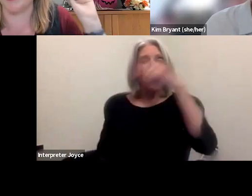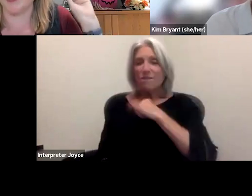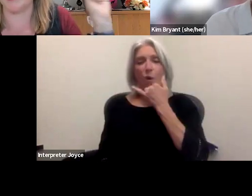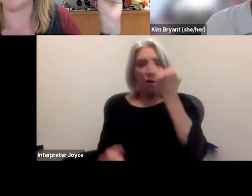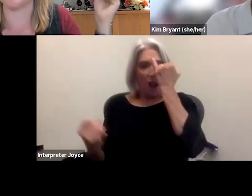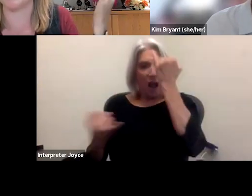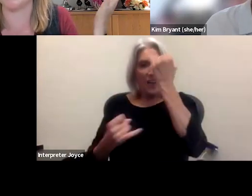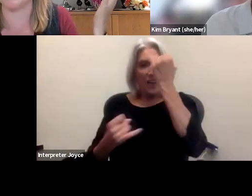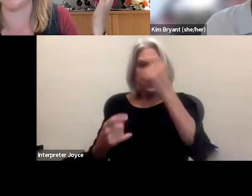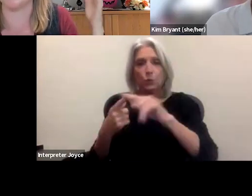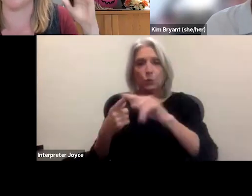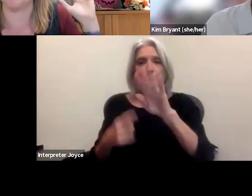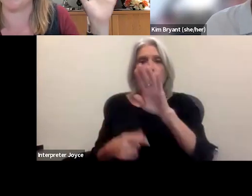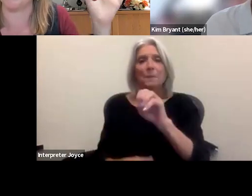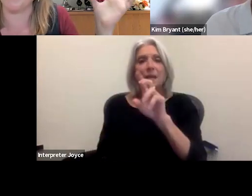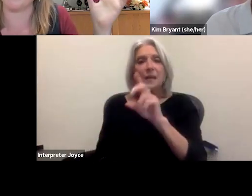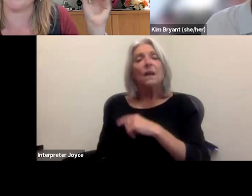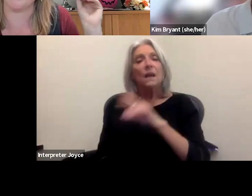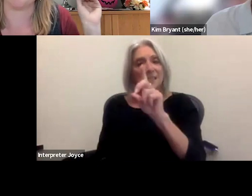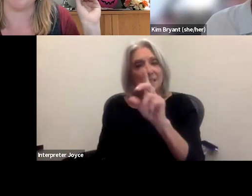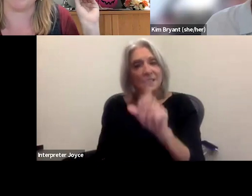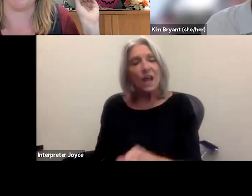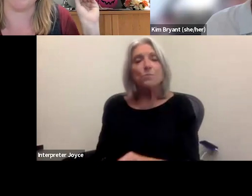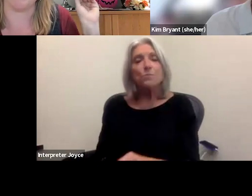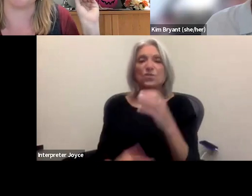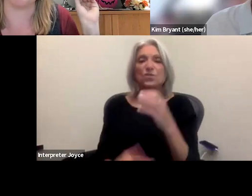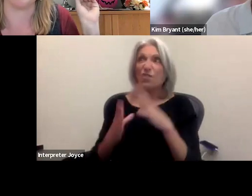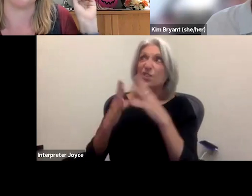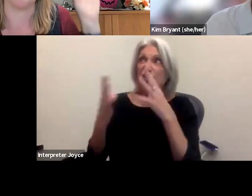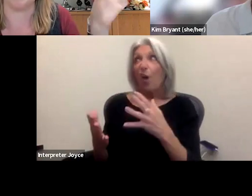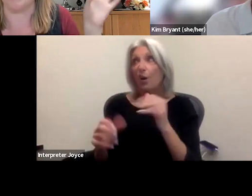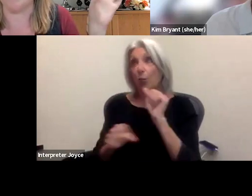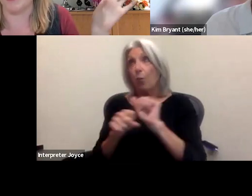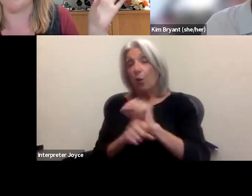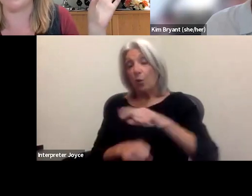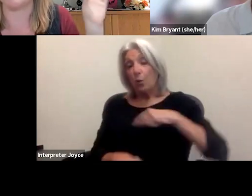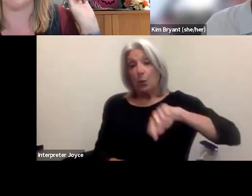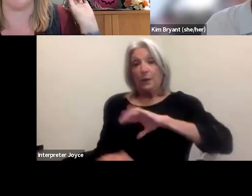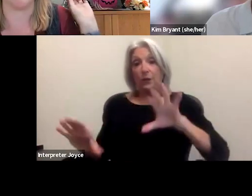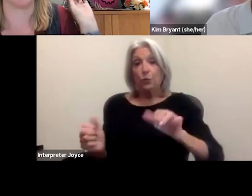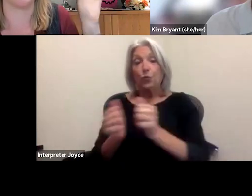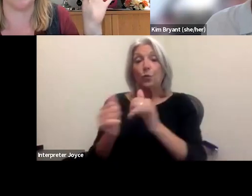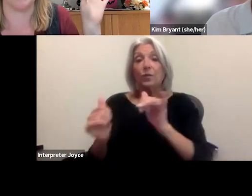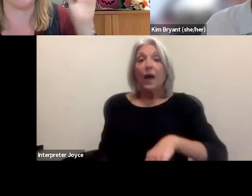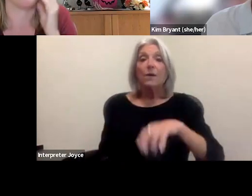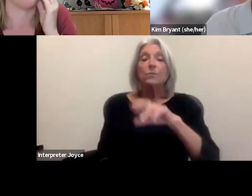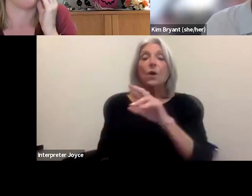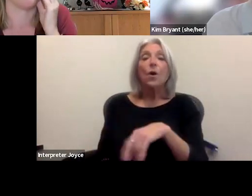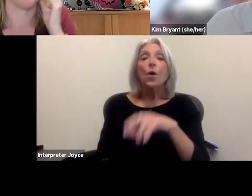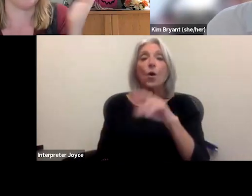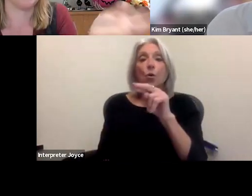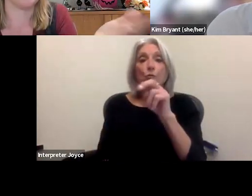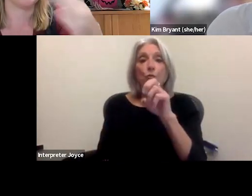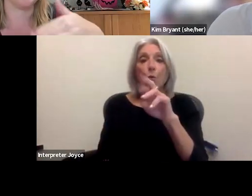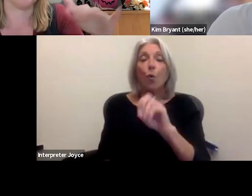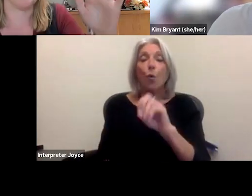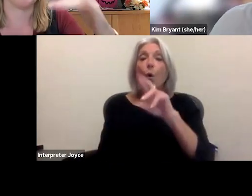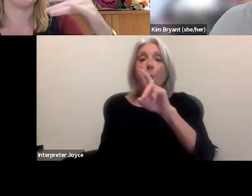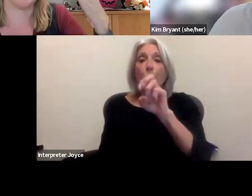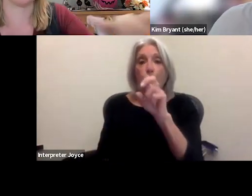There's good sociological work on that by Nario-Redmond. She's great. And then-- so the movement lately